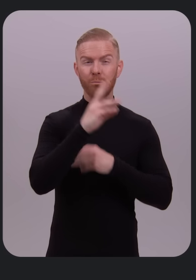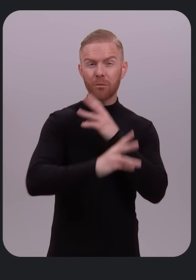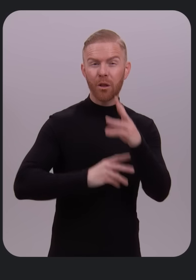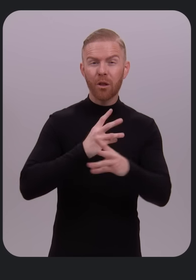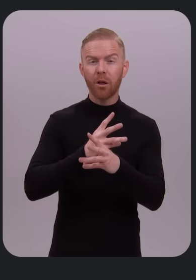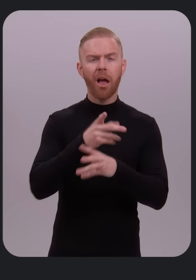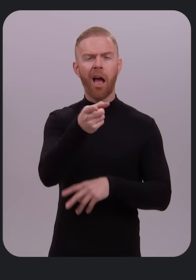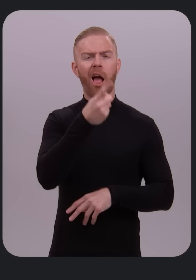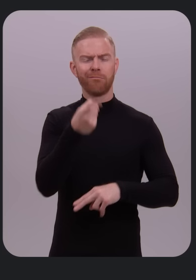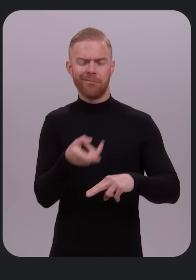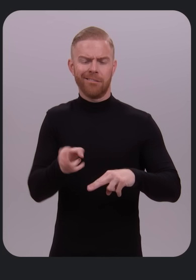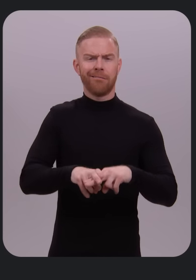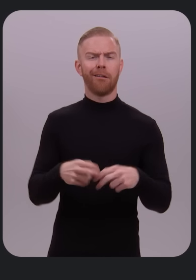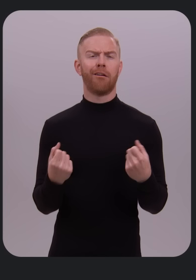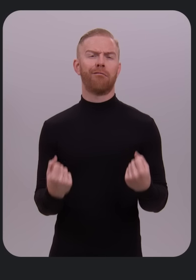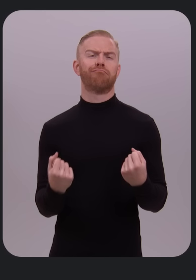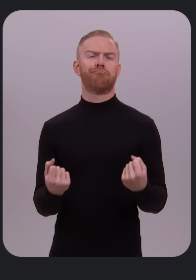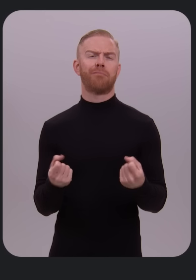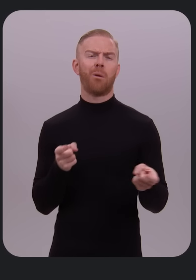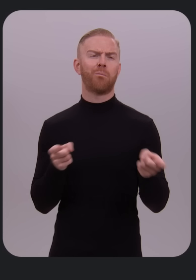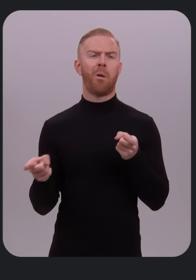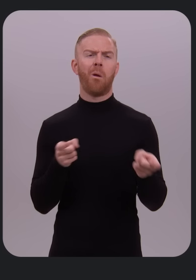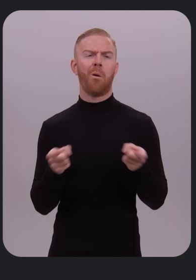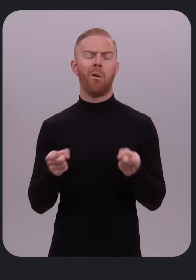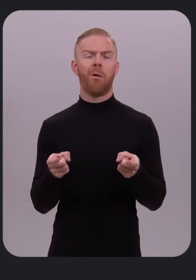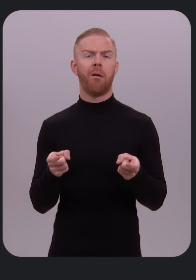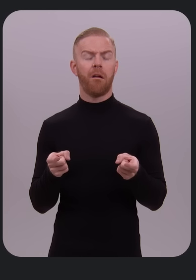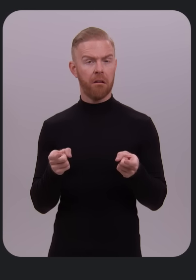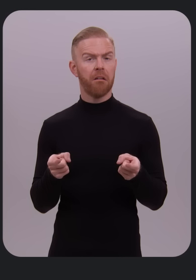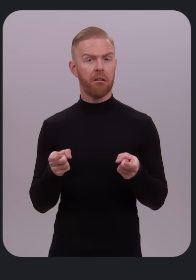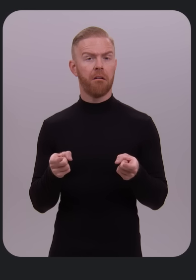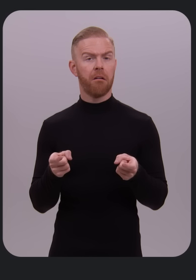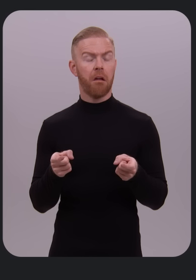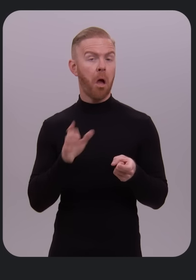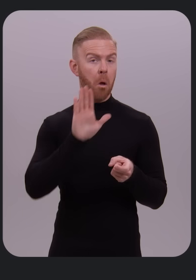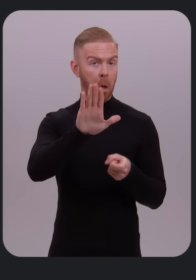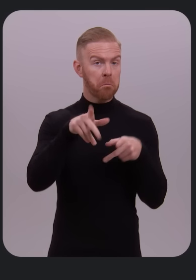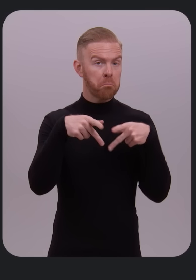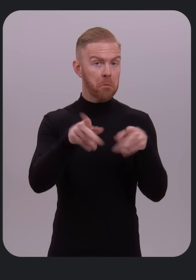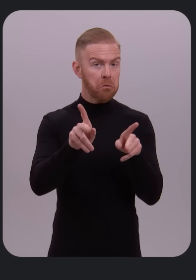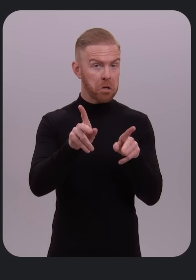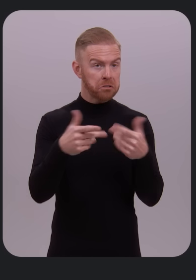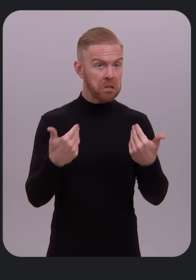were always in the driver's seat? And with your permission, you could share relevant Google